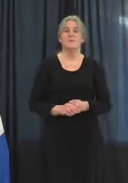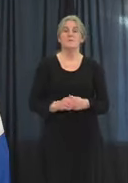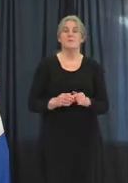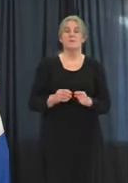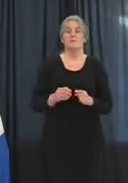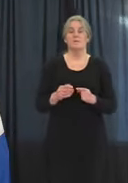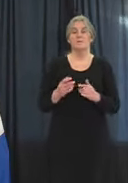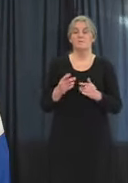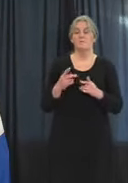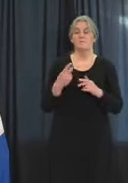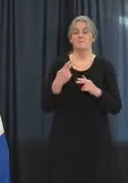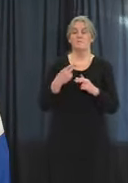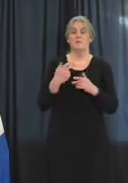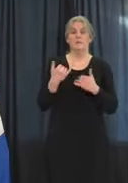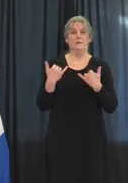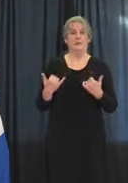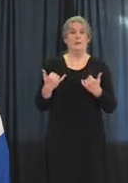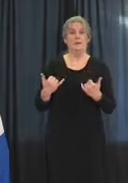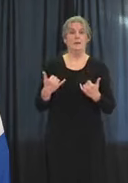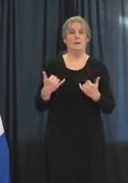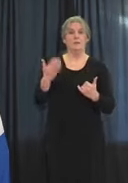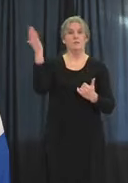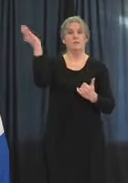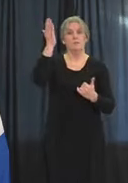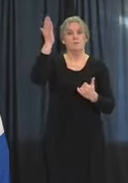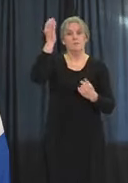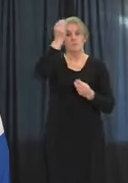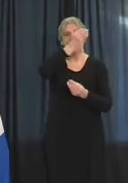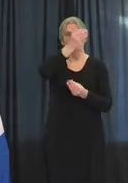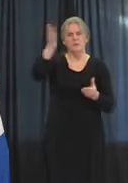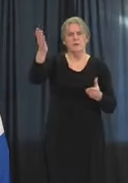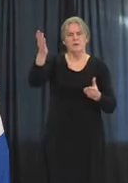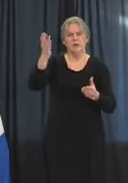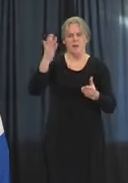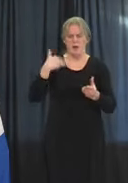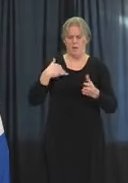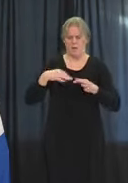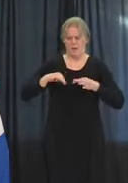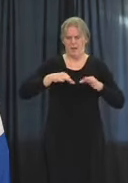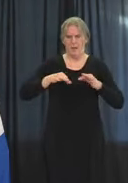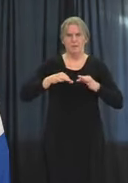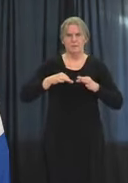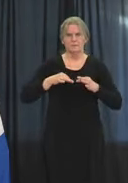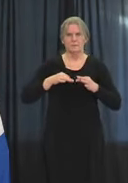For the rest of today's briefing, I would like to explain TO where we are in the